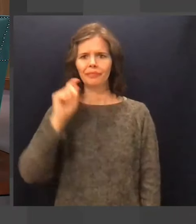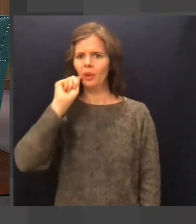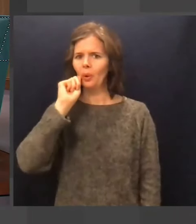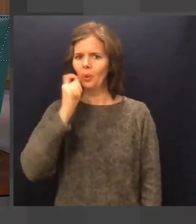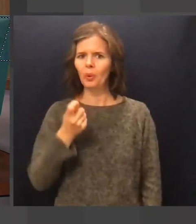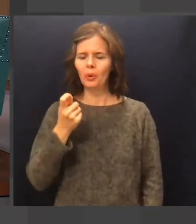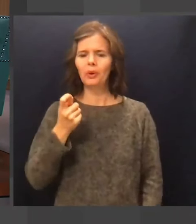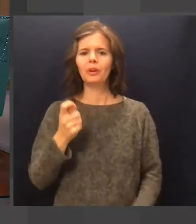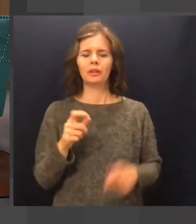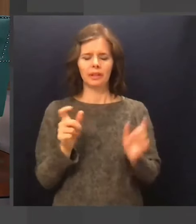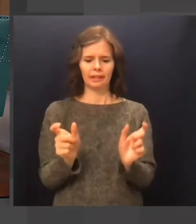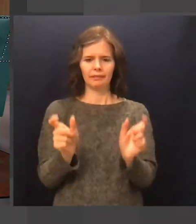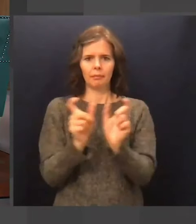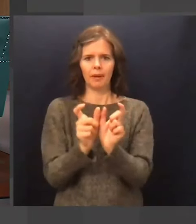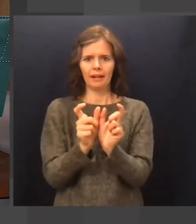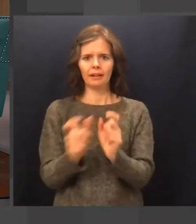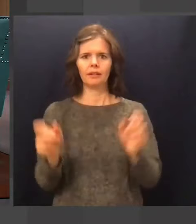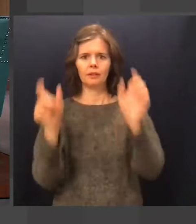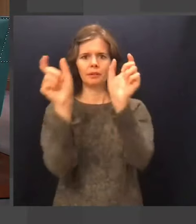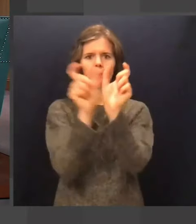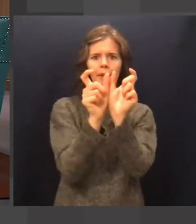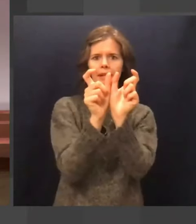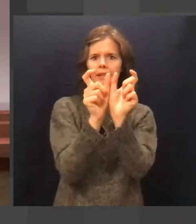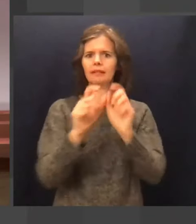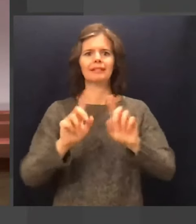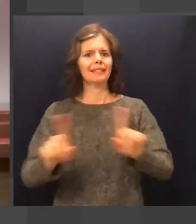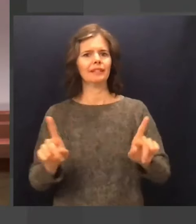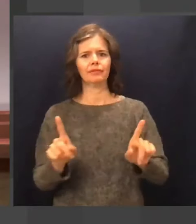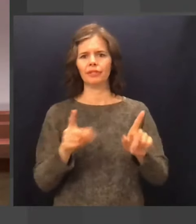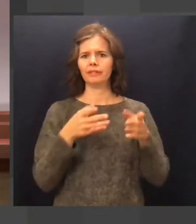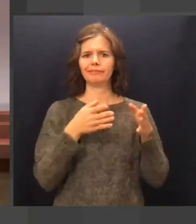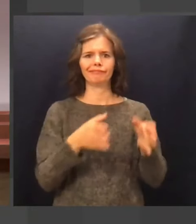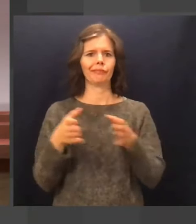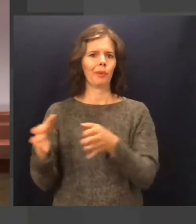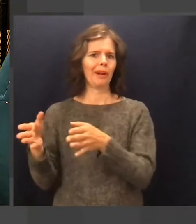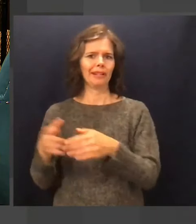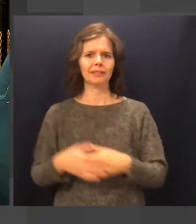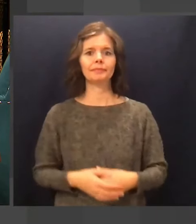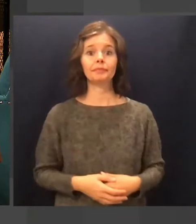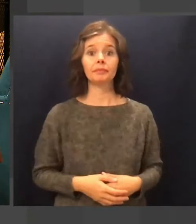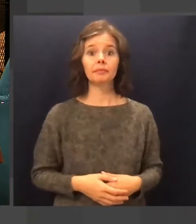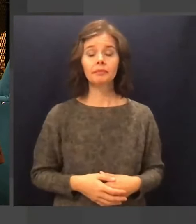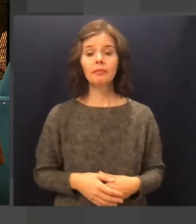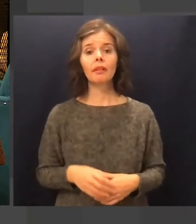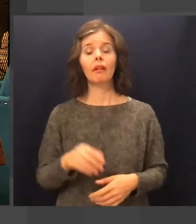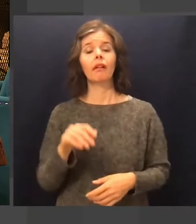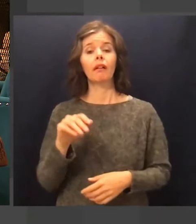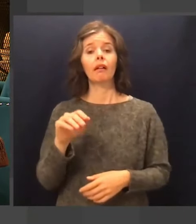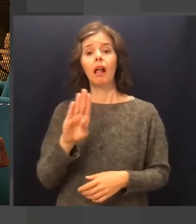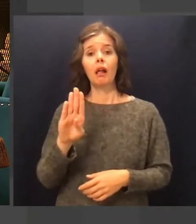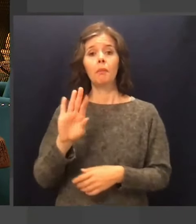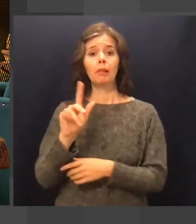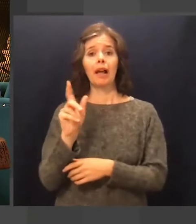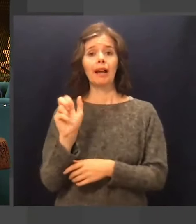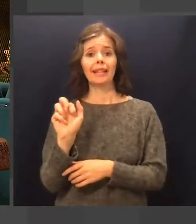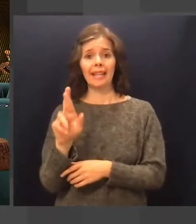SO MANY COOL EFFECT. SMALL BUT SIMPLE THINGS THAT YOU CAN COMBINE IN LOTS OF DIFFERENT WAYS TO GET A WIDE VARIETY.